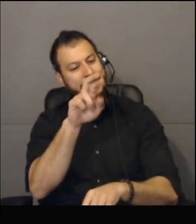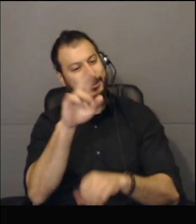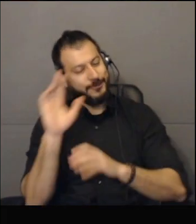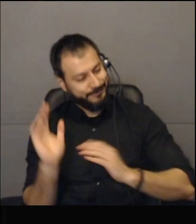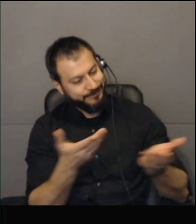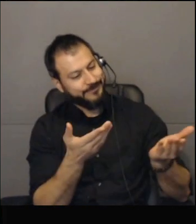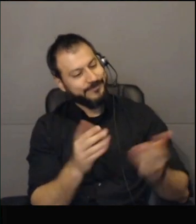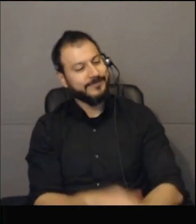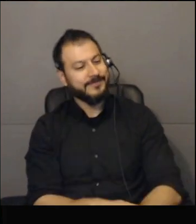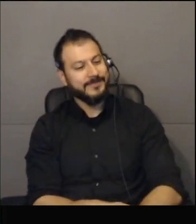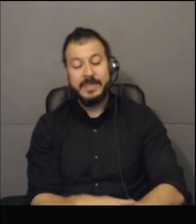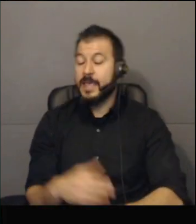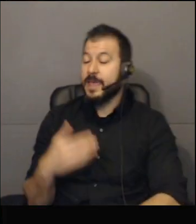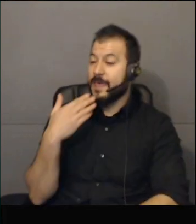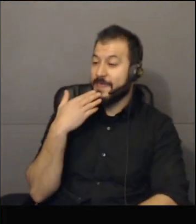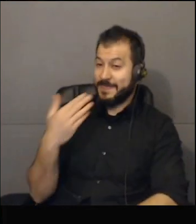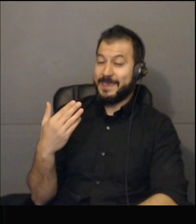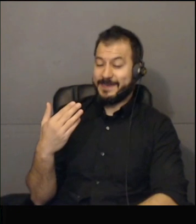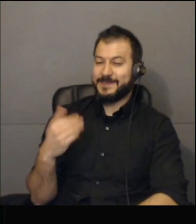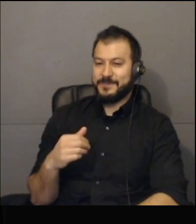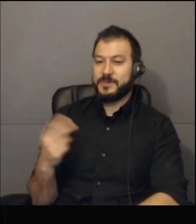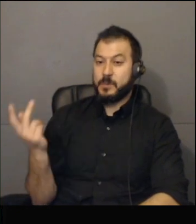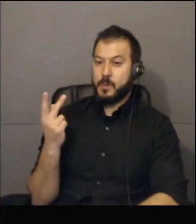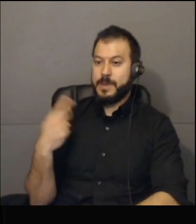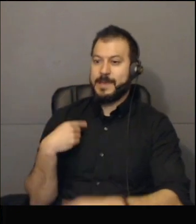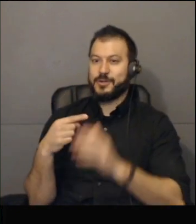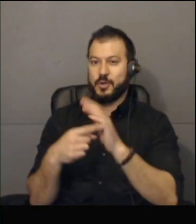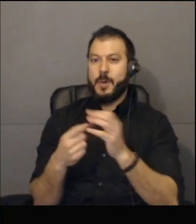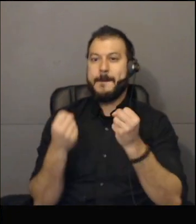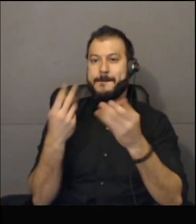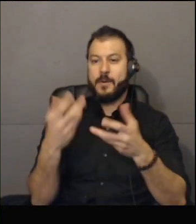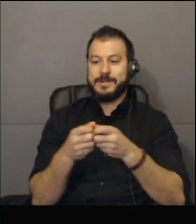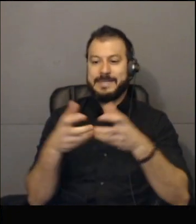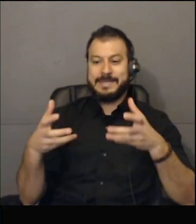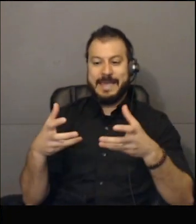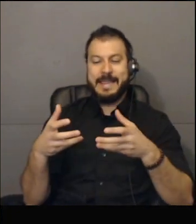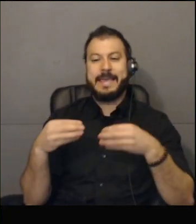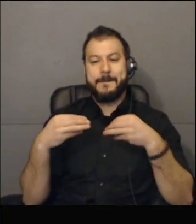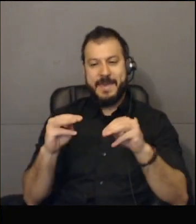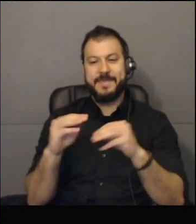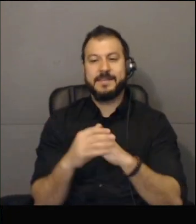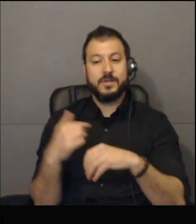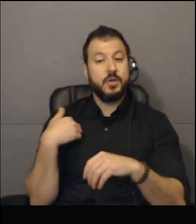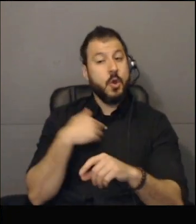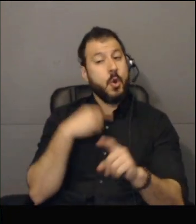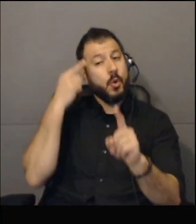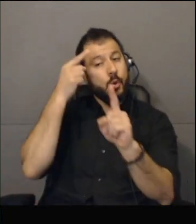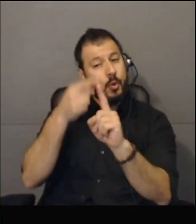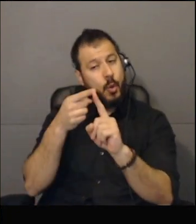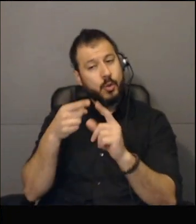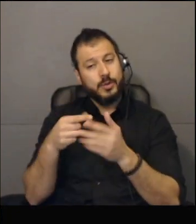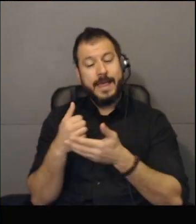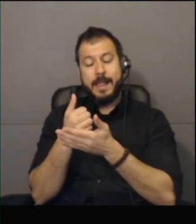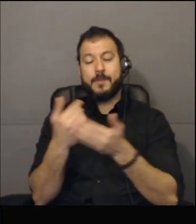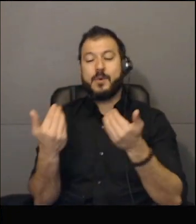Dimitris and I presented multiple server scaling methods. Our goal was to help knew users to multiplayer servers,